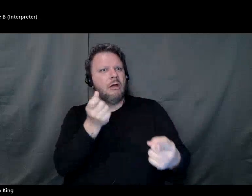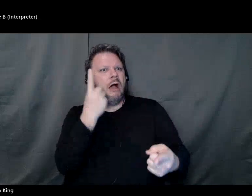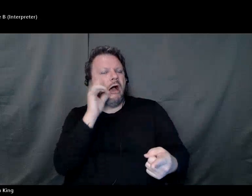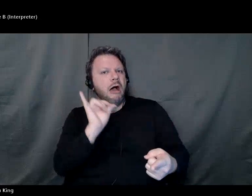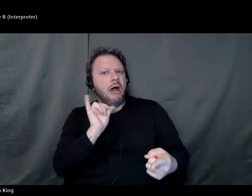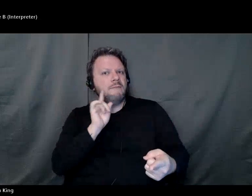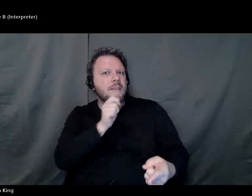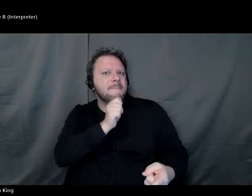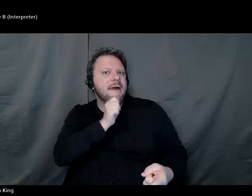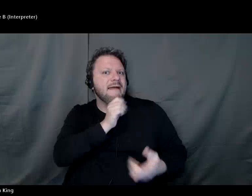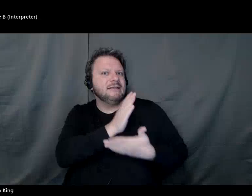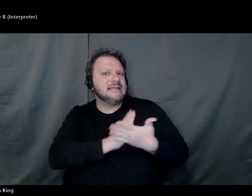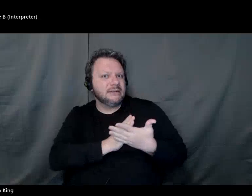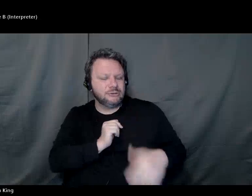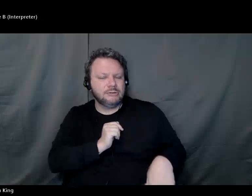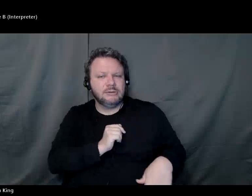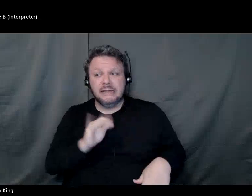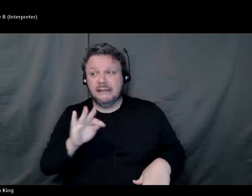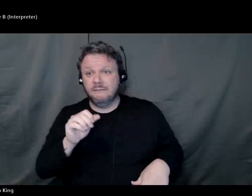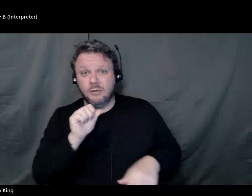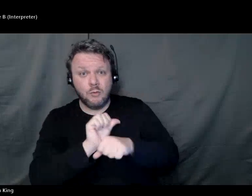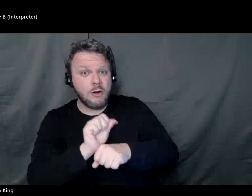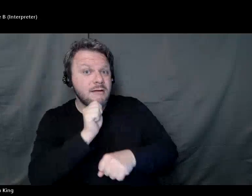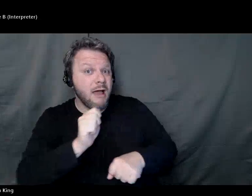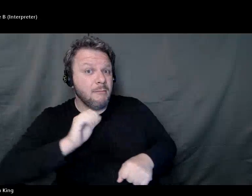It's it's. If we if you work in the nonprofit sector,